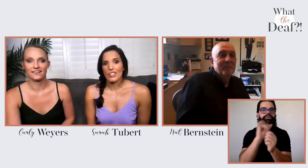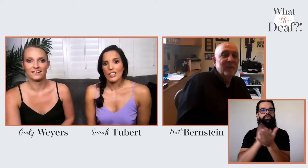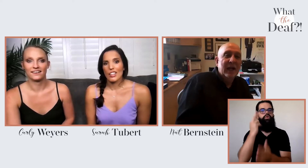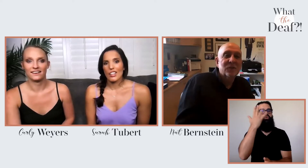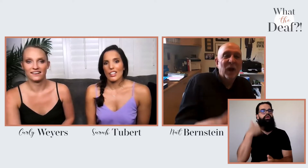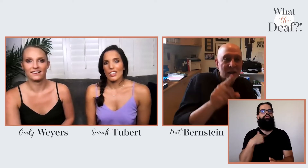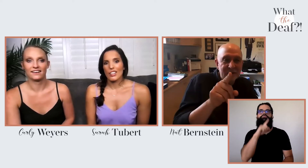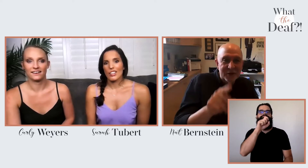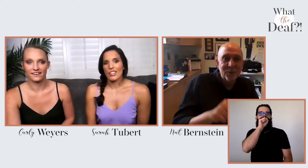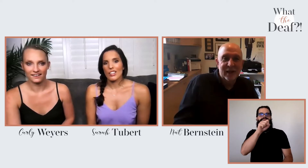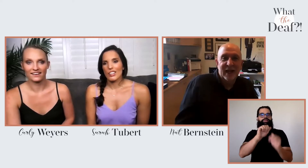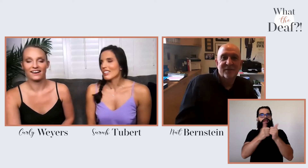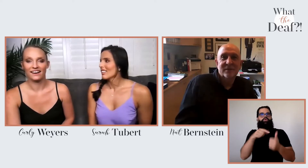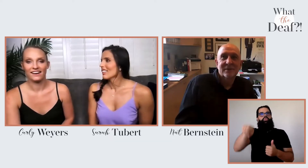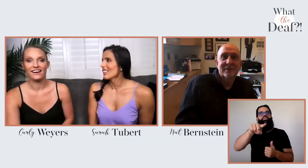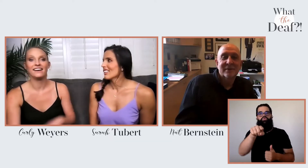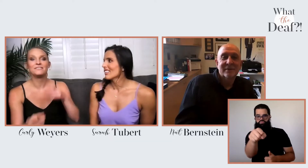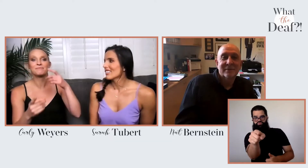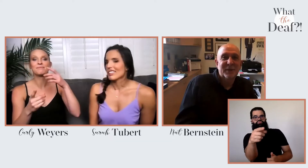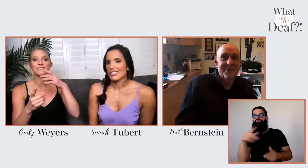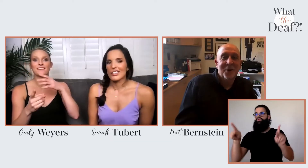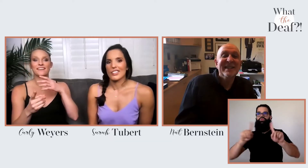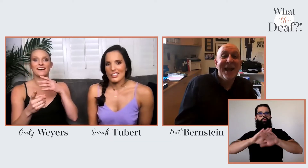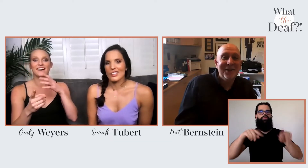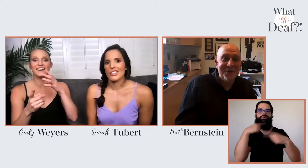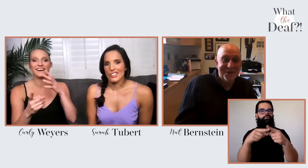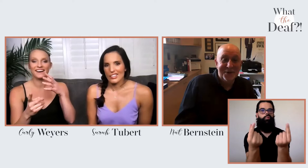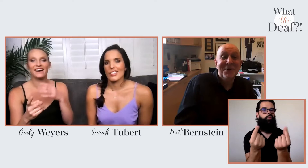And that's why I love that you will laugh because nobody's telling you to.